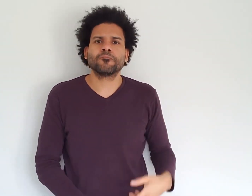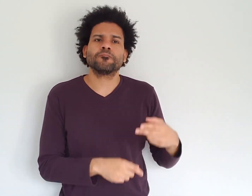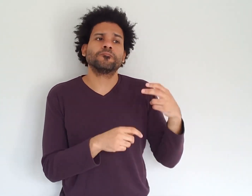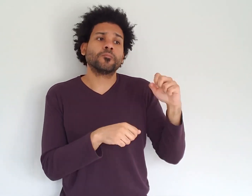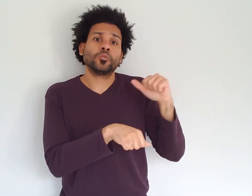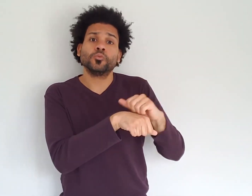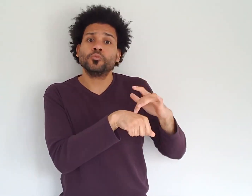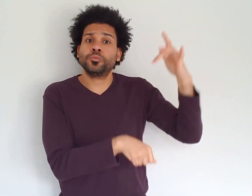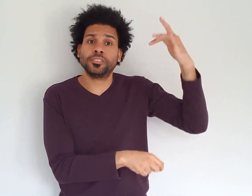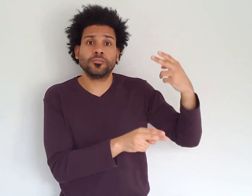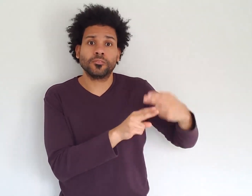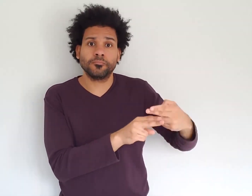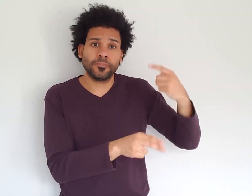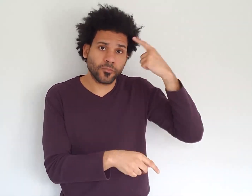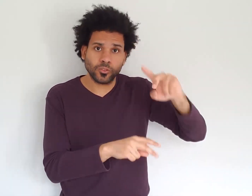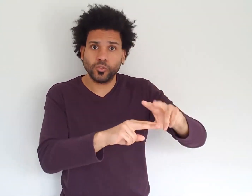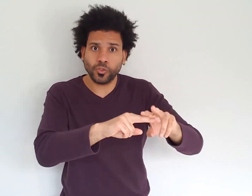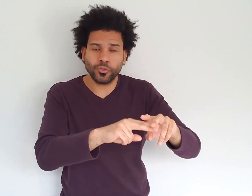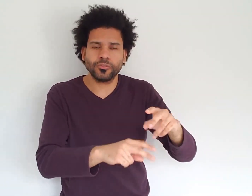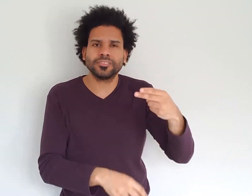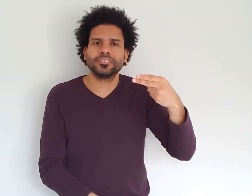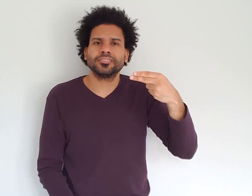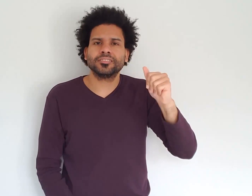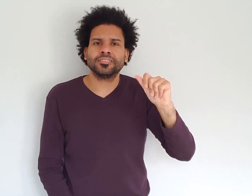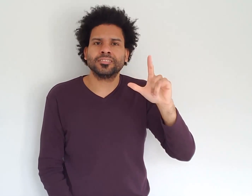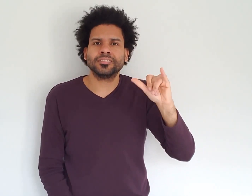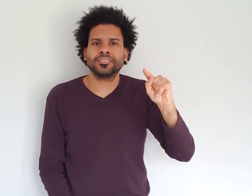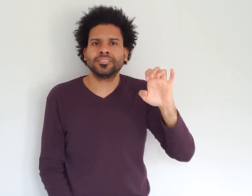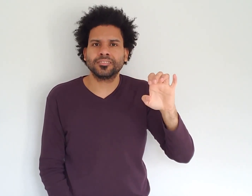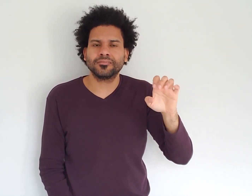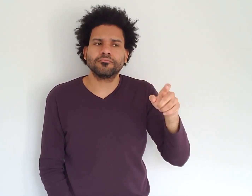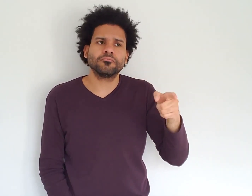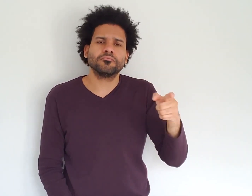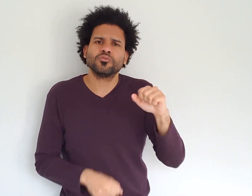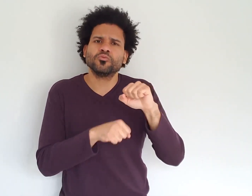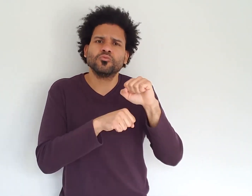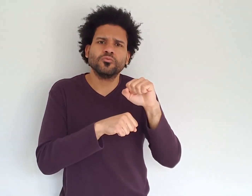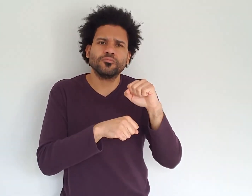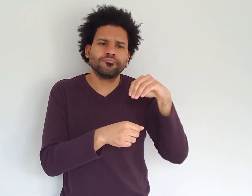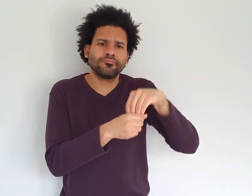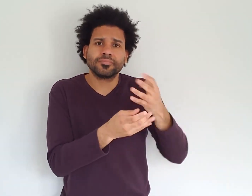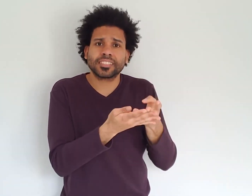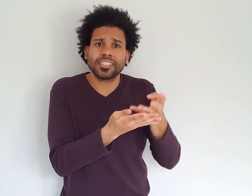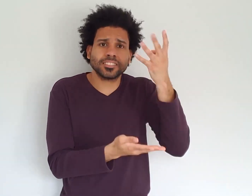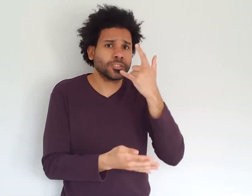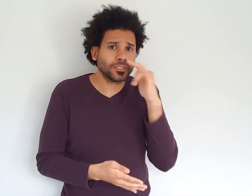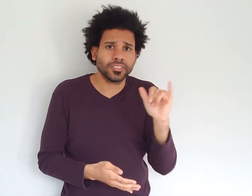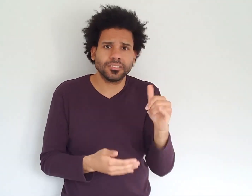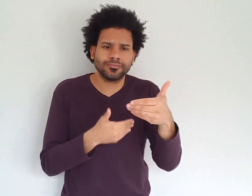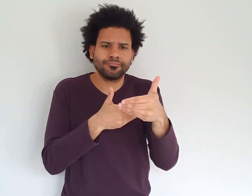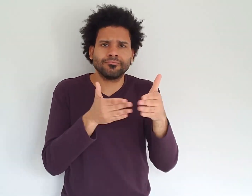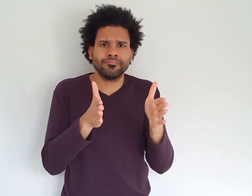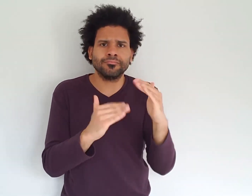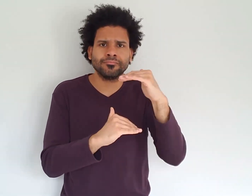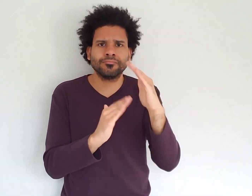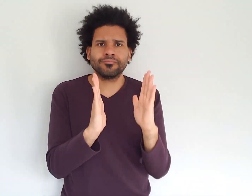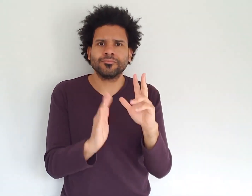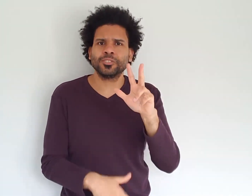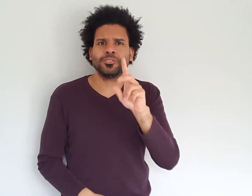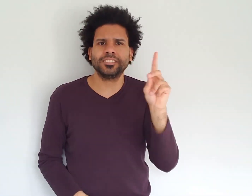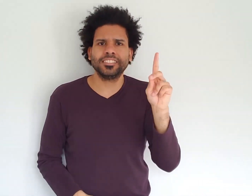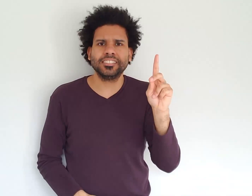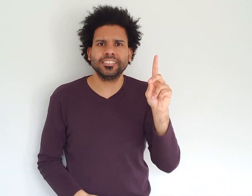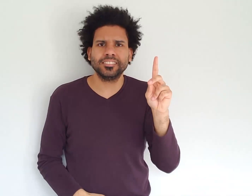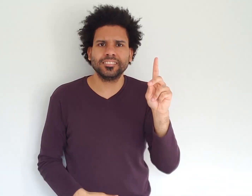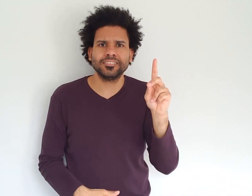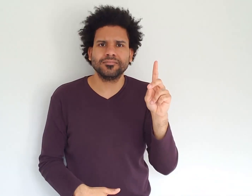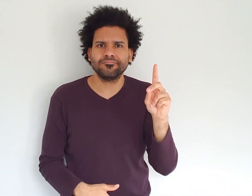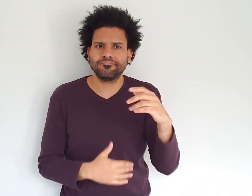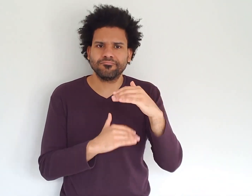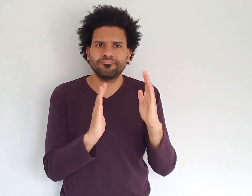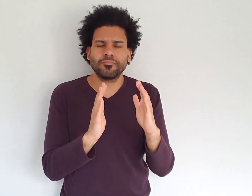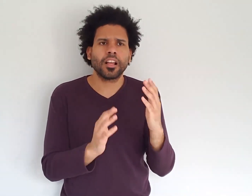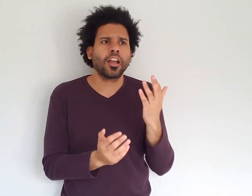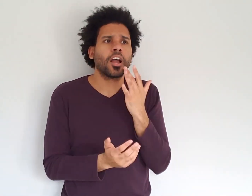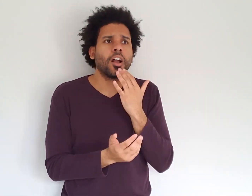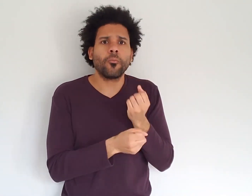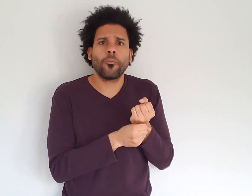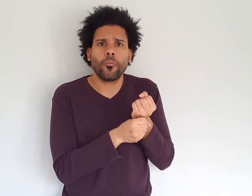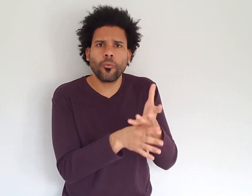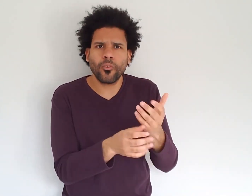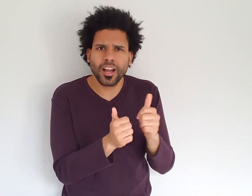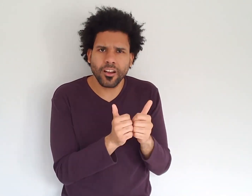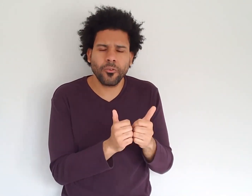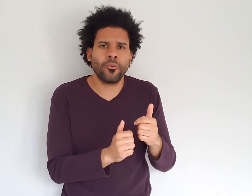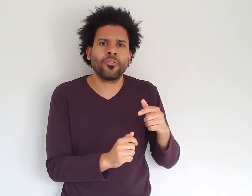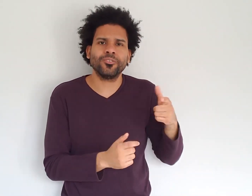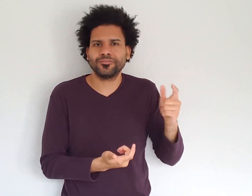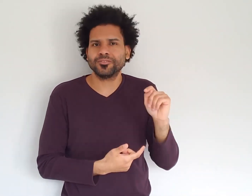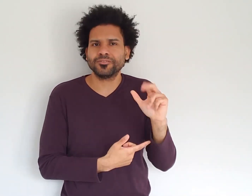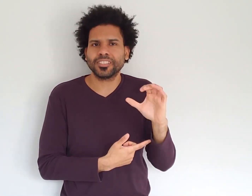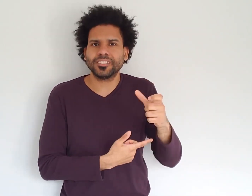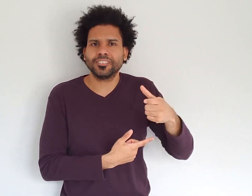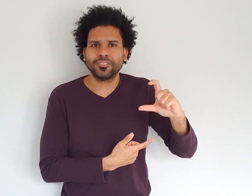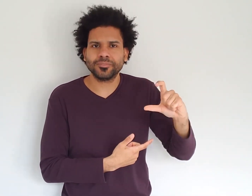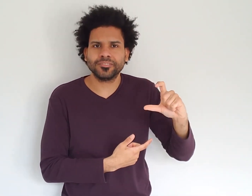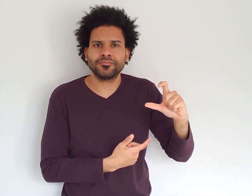The salt is halite (NaCl). The crystal lattice resembles a cubic in 3-D shape. Trace elements make different colors in the salt.